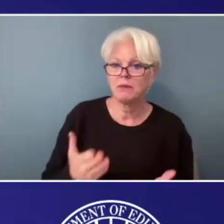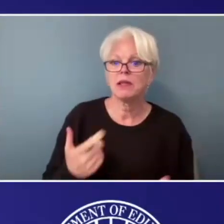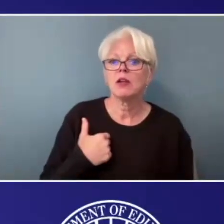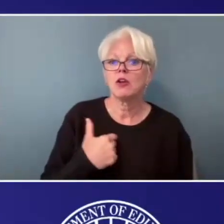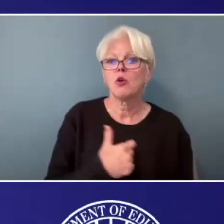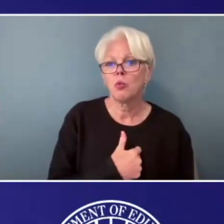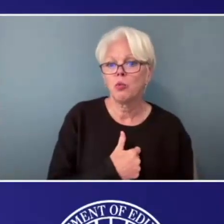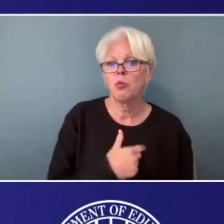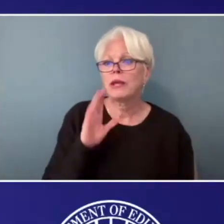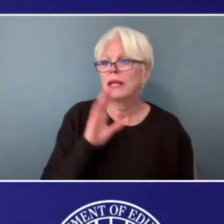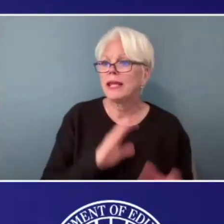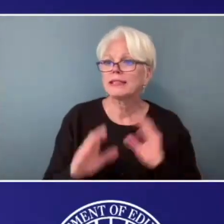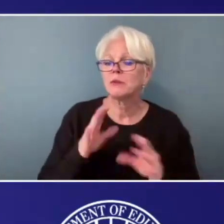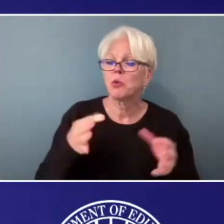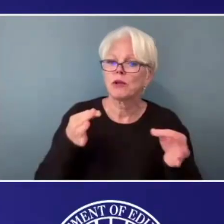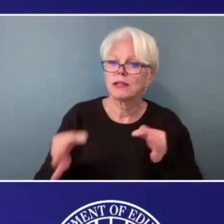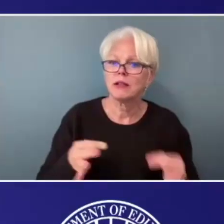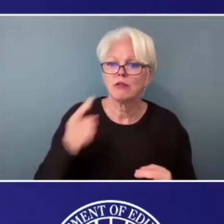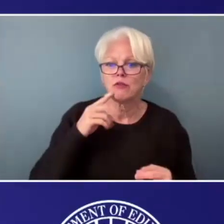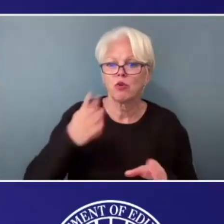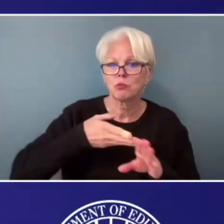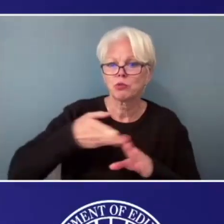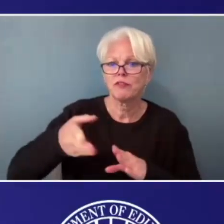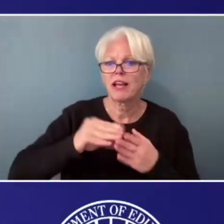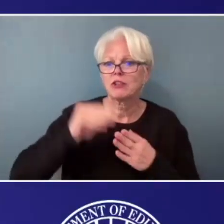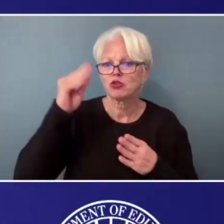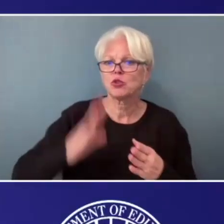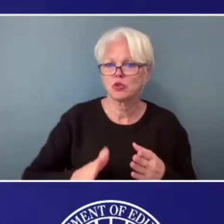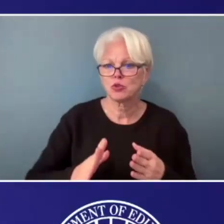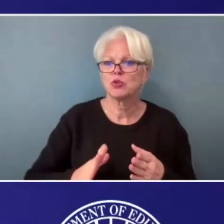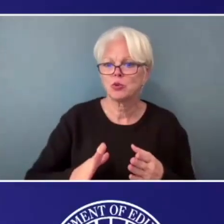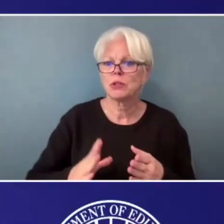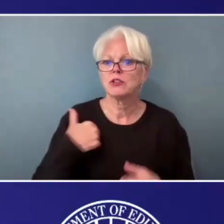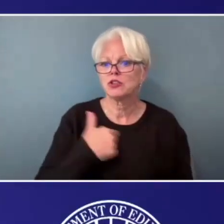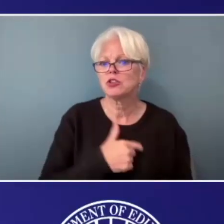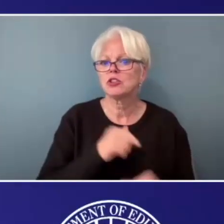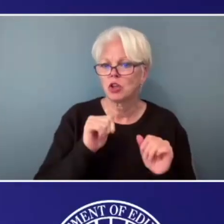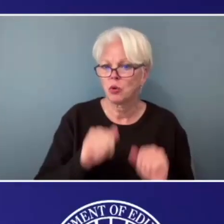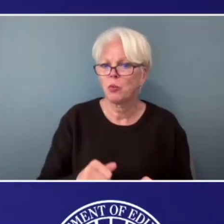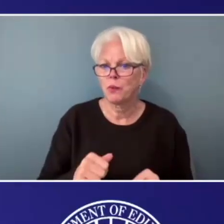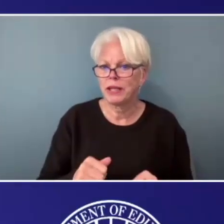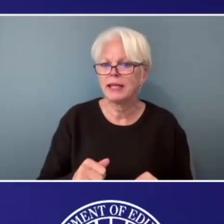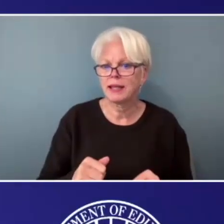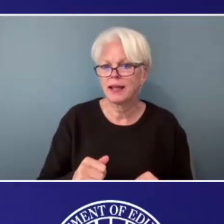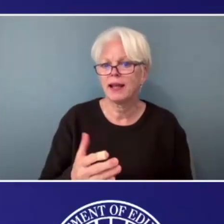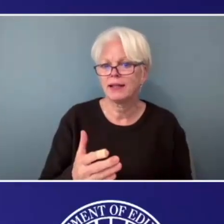the definition of professional student so that we can get that conversation on the